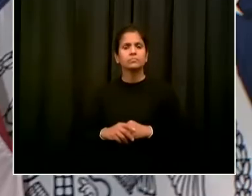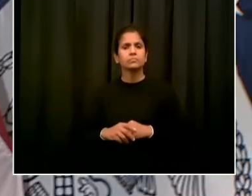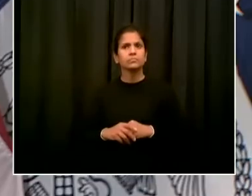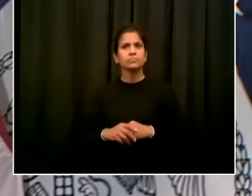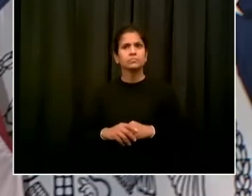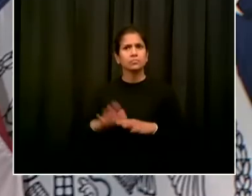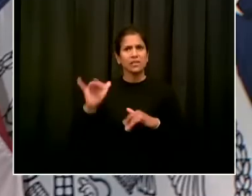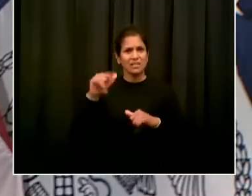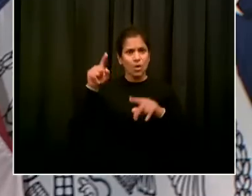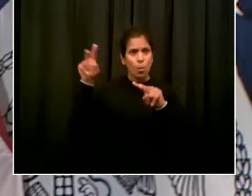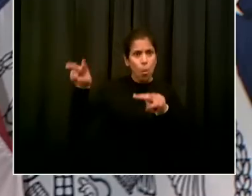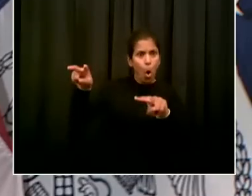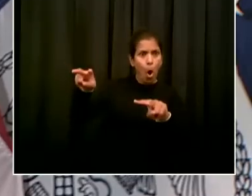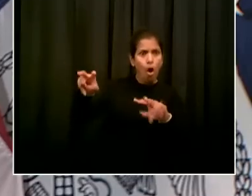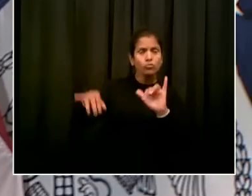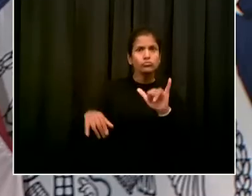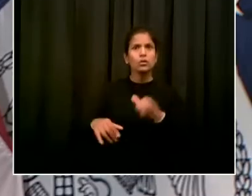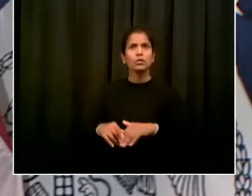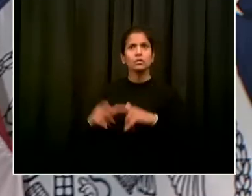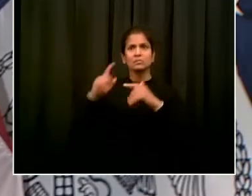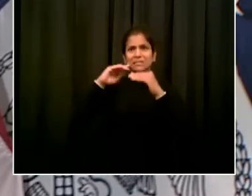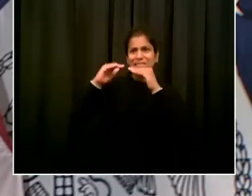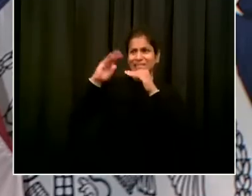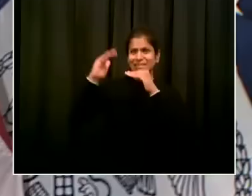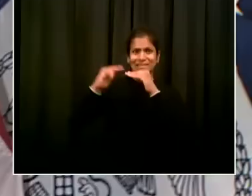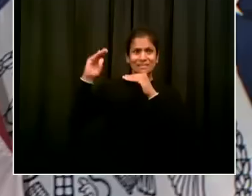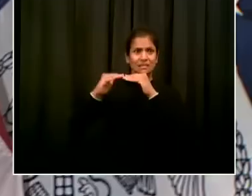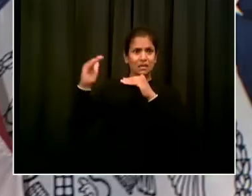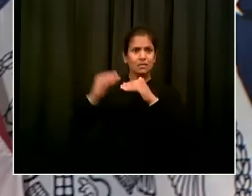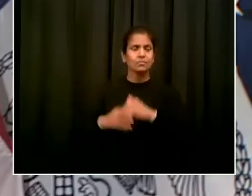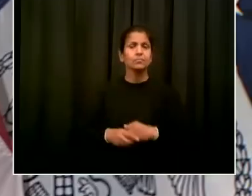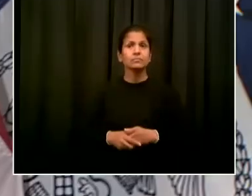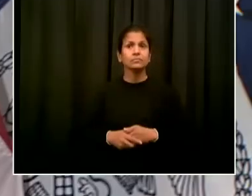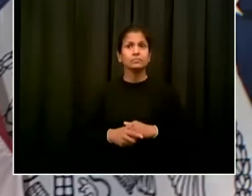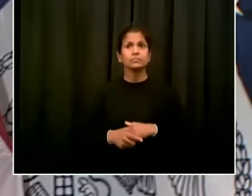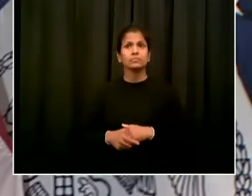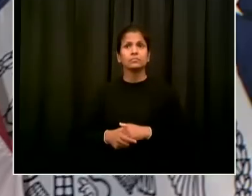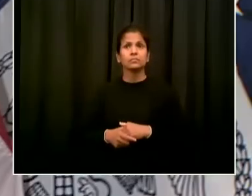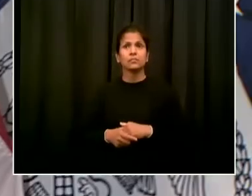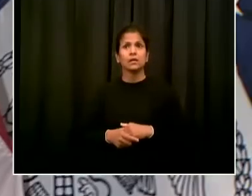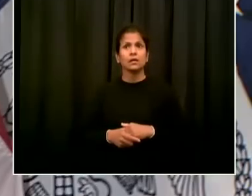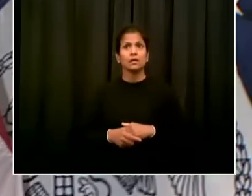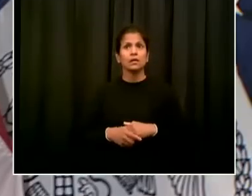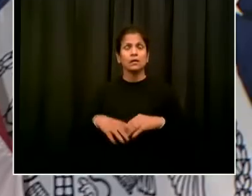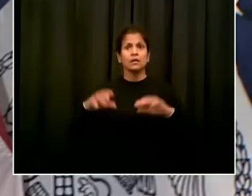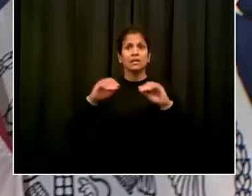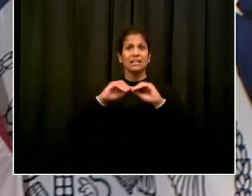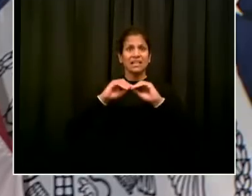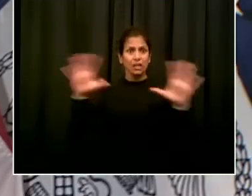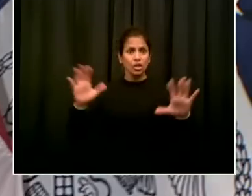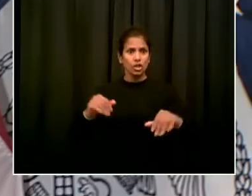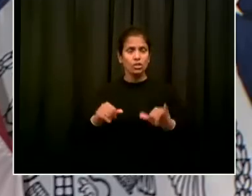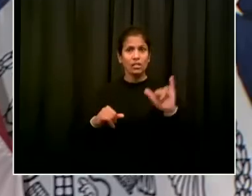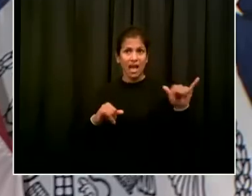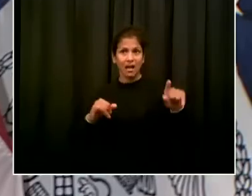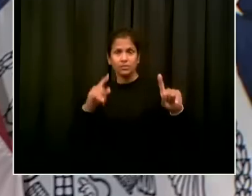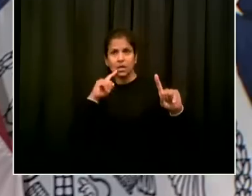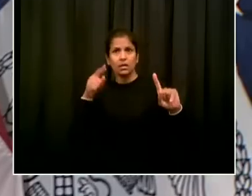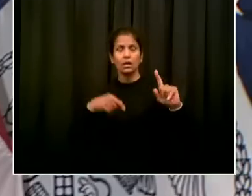WWREHE T TNHIGS ARE GOING, SO W ALL UNDERSTAND WHAT TO